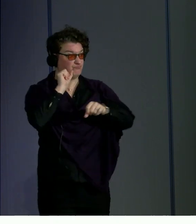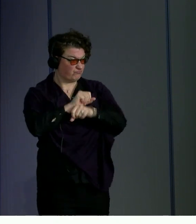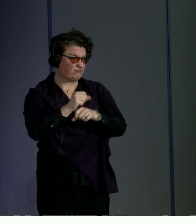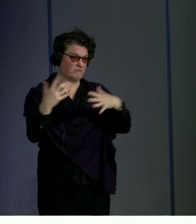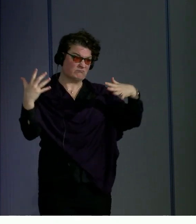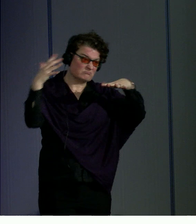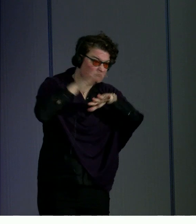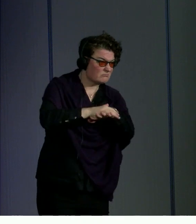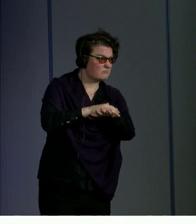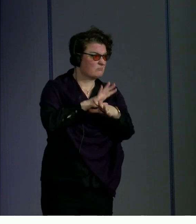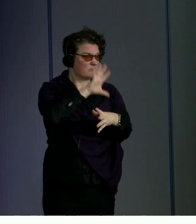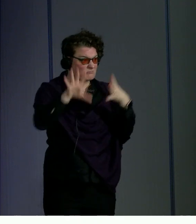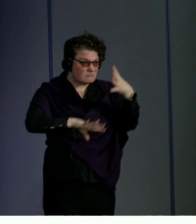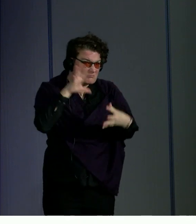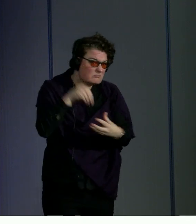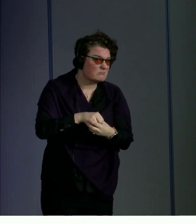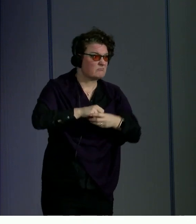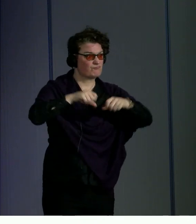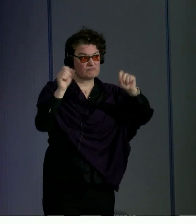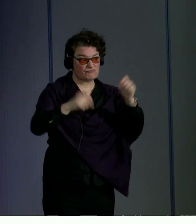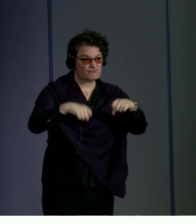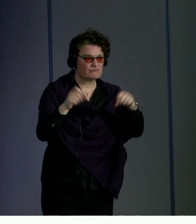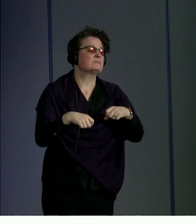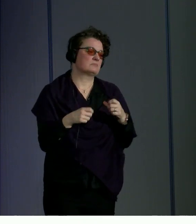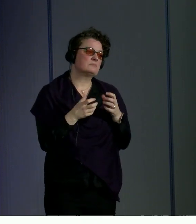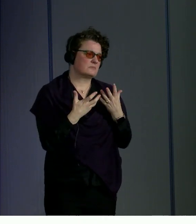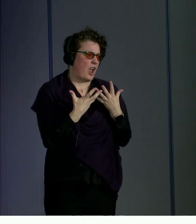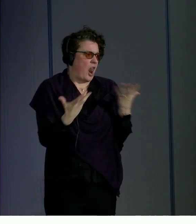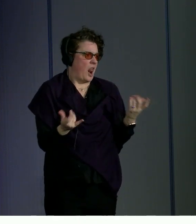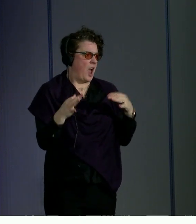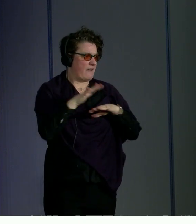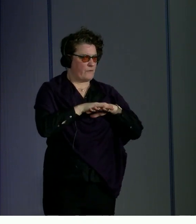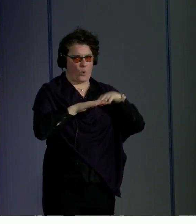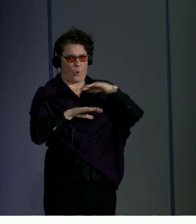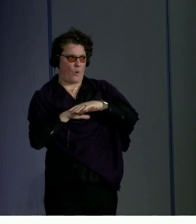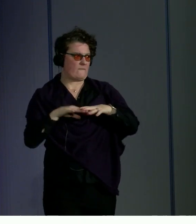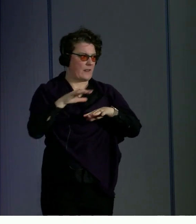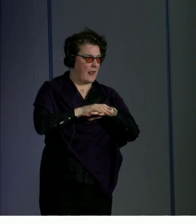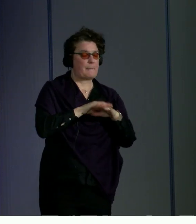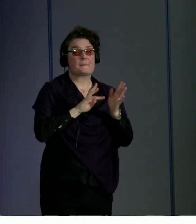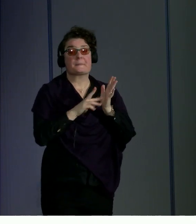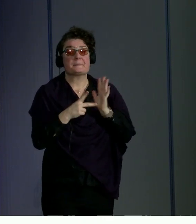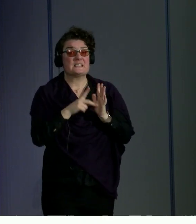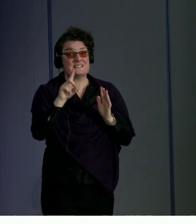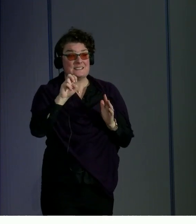and accessibility initiatives. The DEI and accessibility leads work closely together.